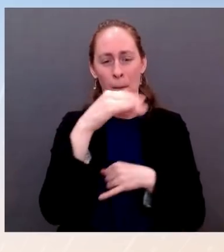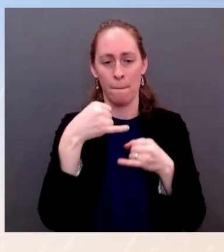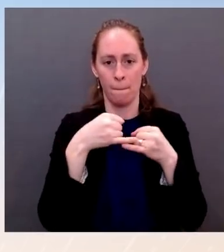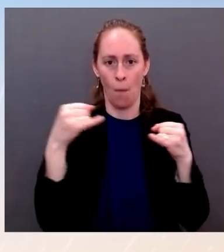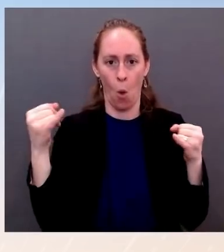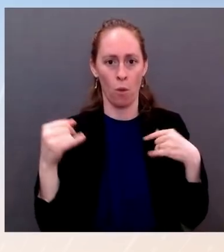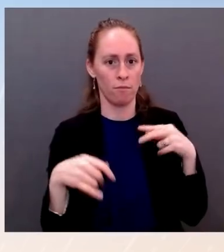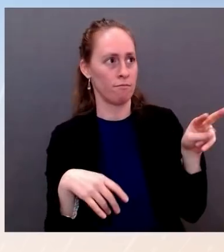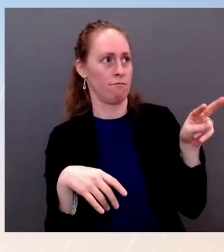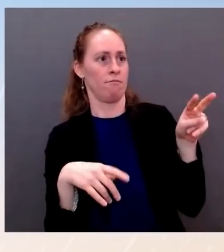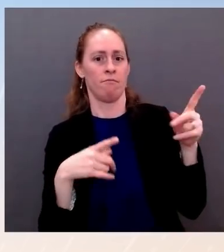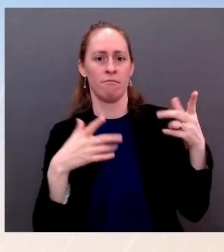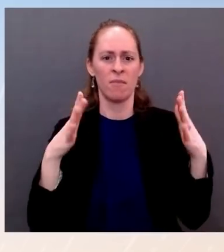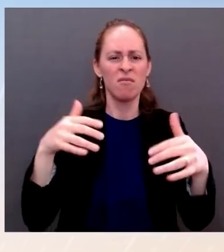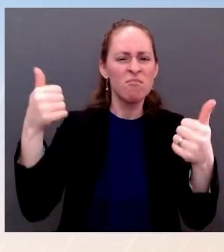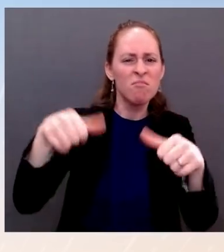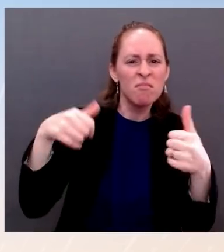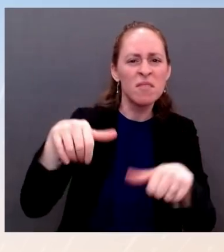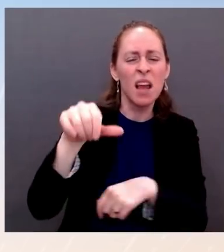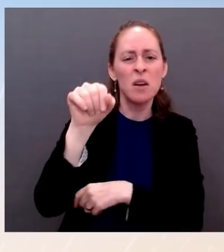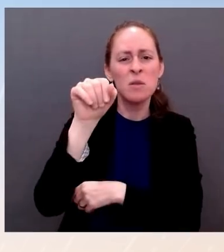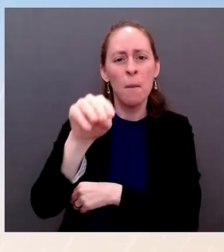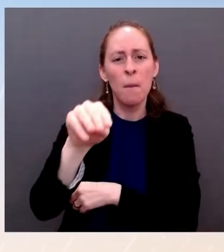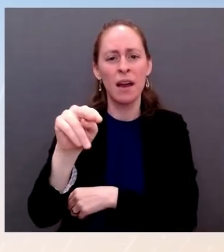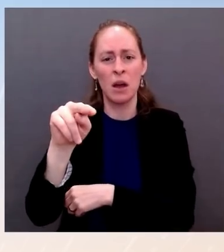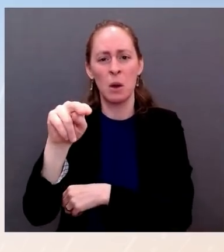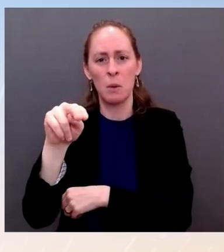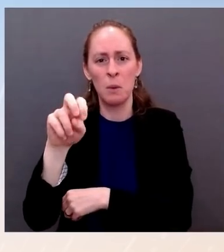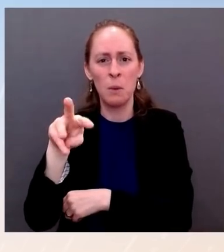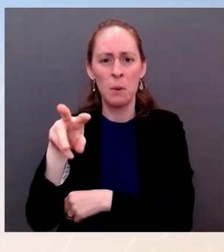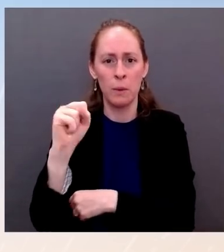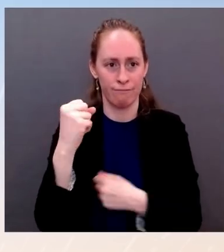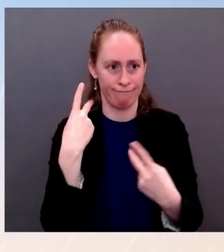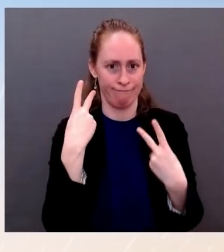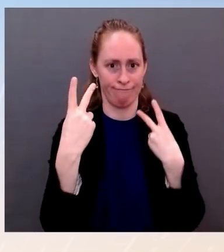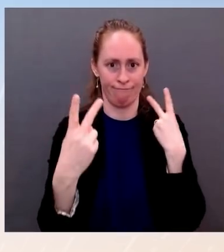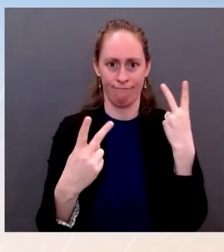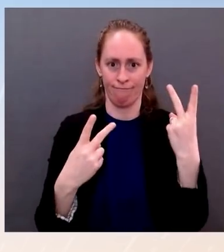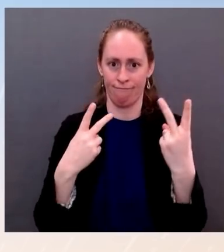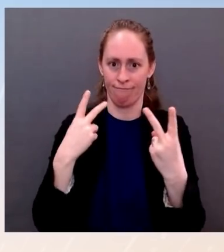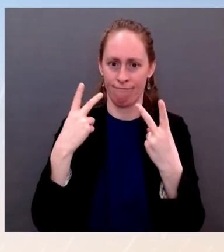So you can believe your own eyes that the Russians have put in place the capabilities